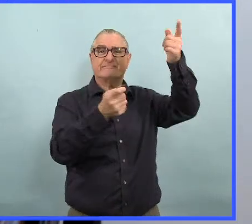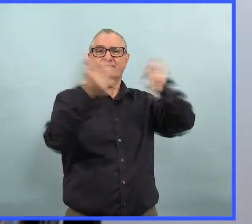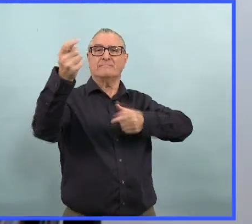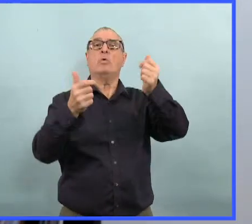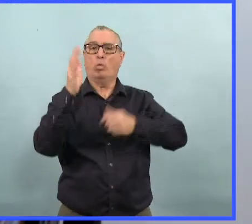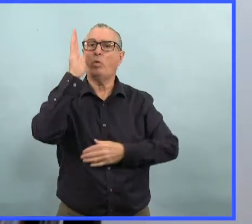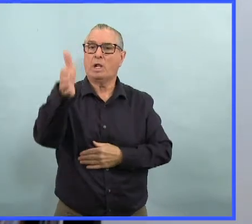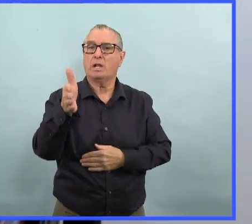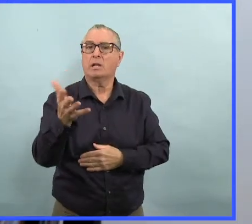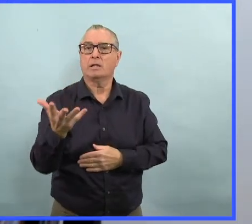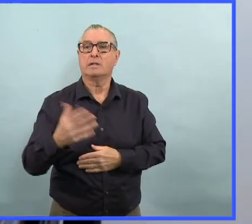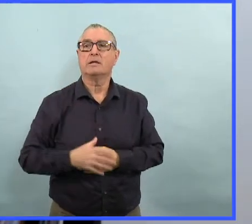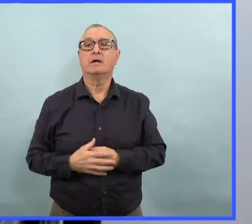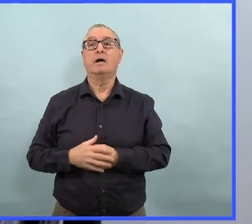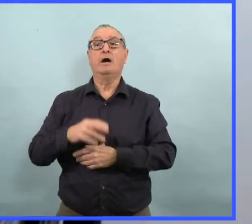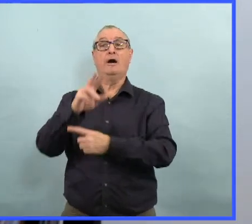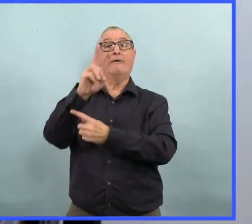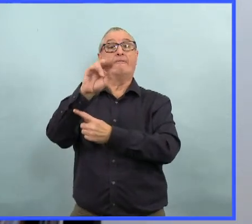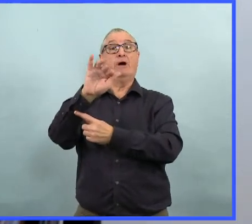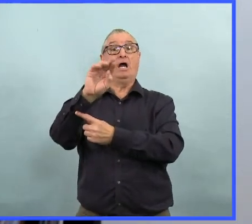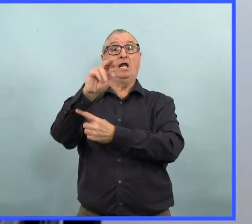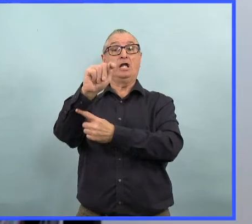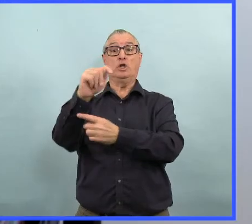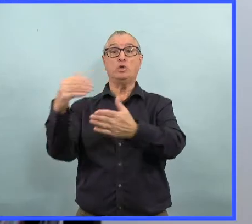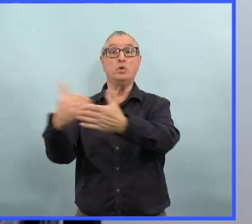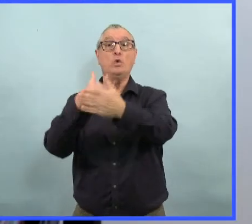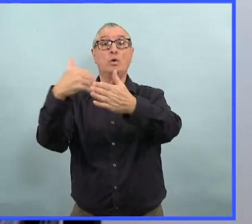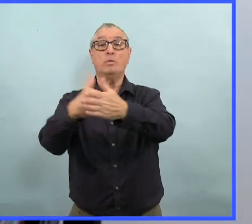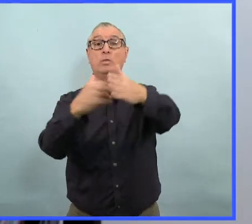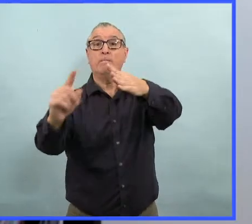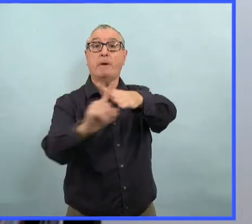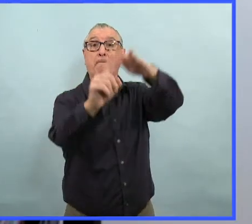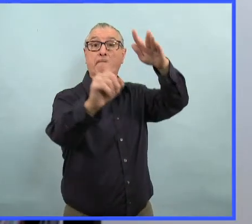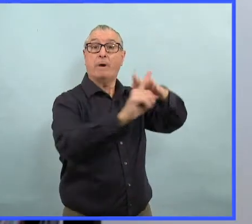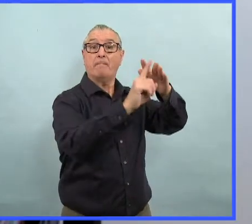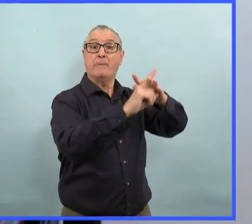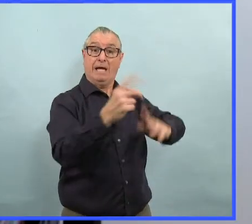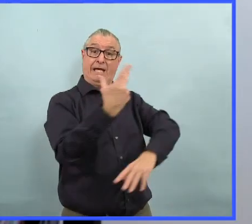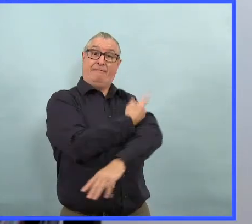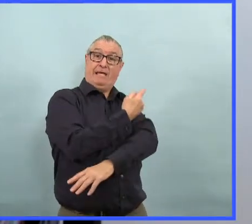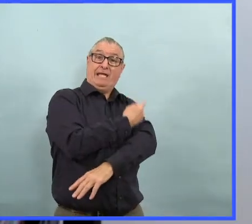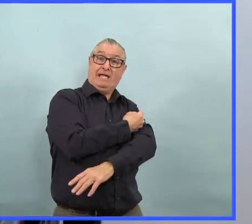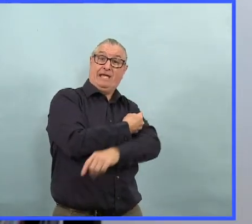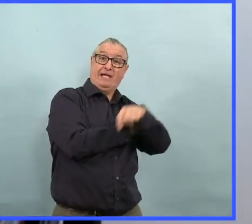to be effective against severe outcomes um but of course like i said you know we didn't predict